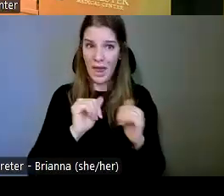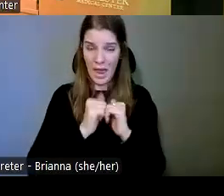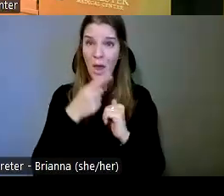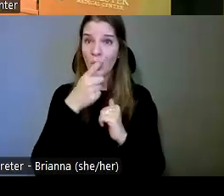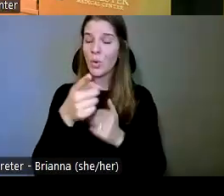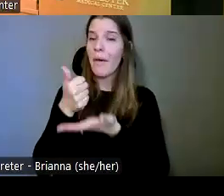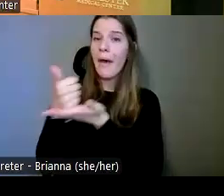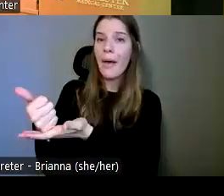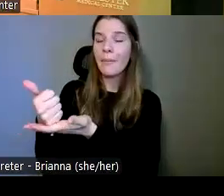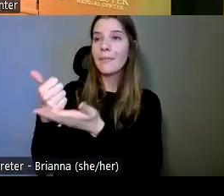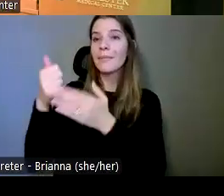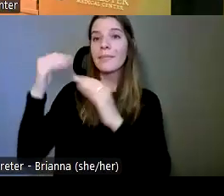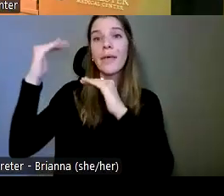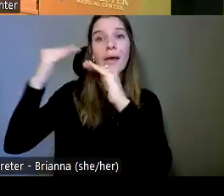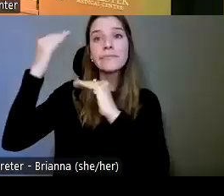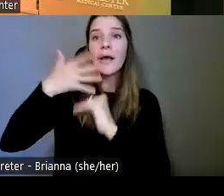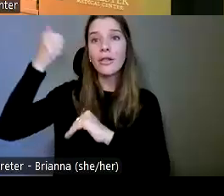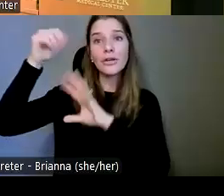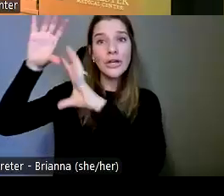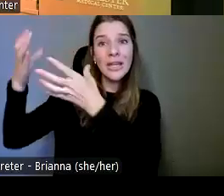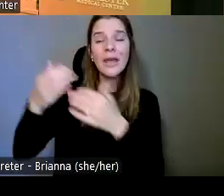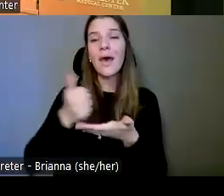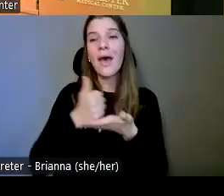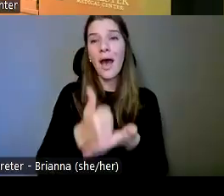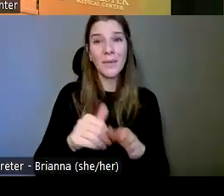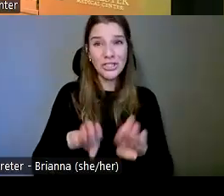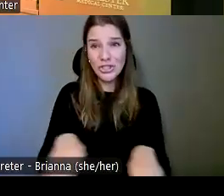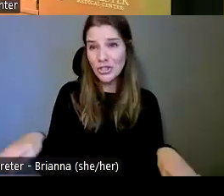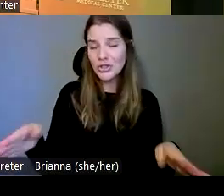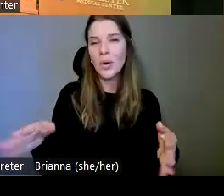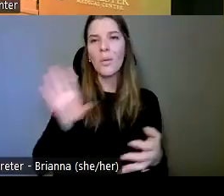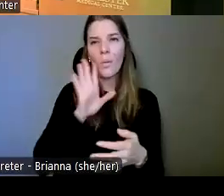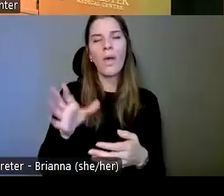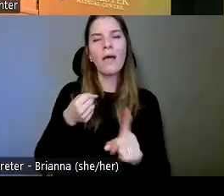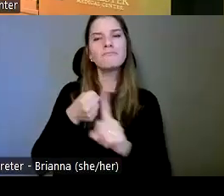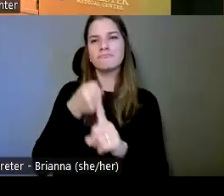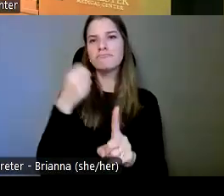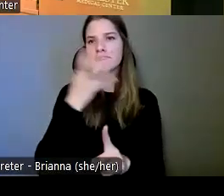or children that cuts across that if you said if I told you there was this community where